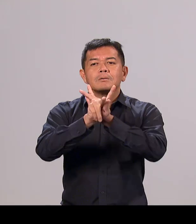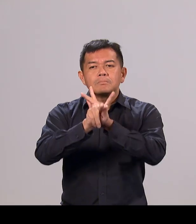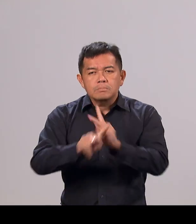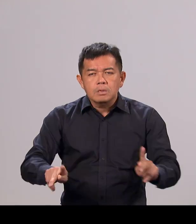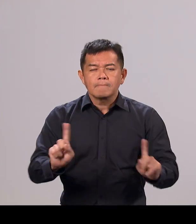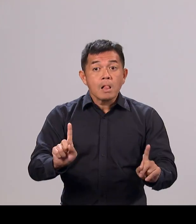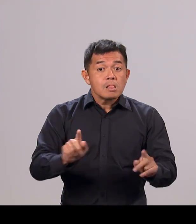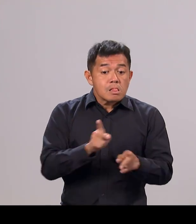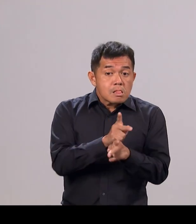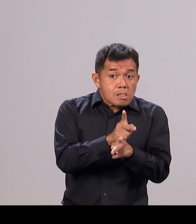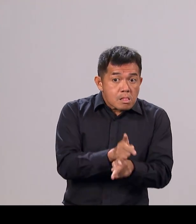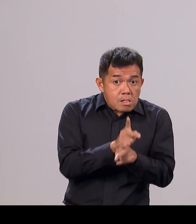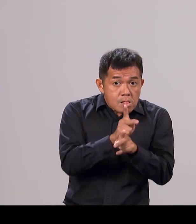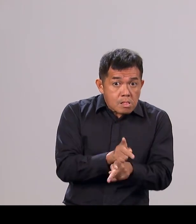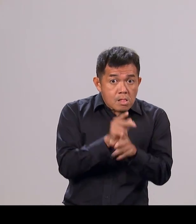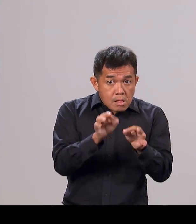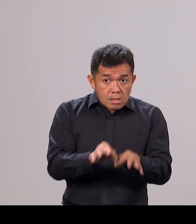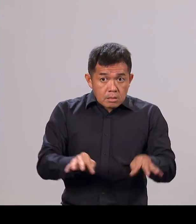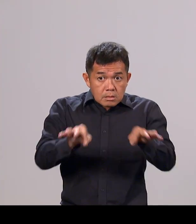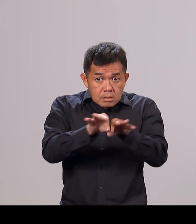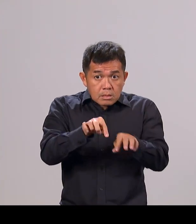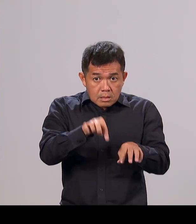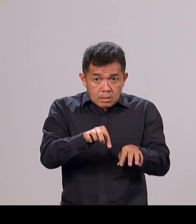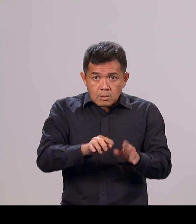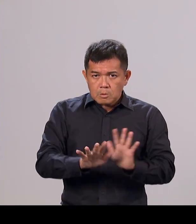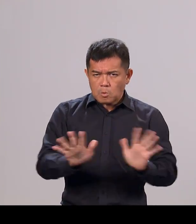We have terrorism threatening our safety and our social fabric.